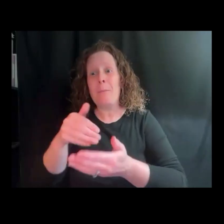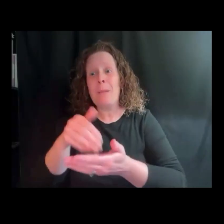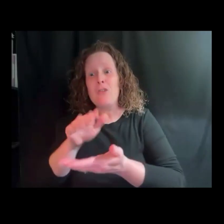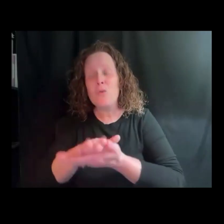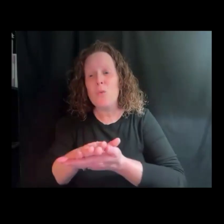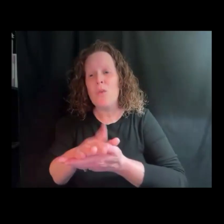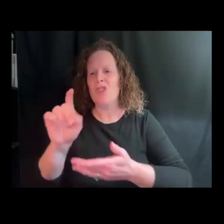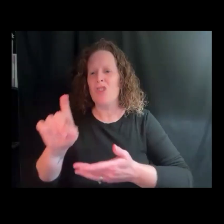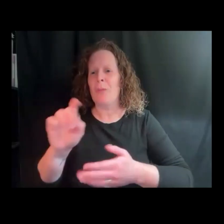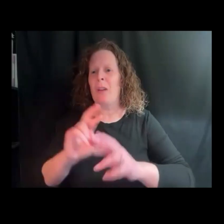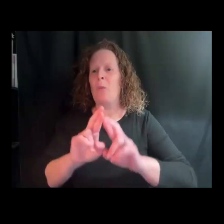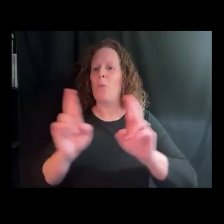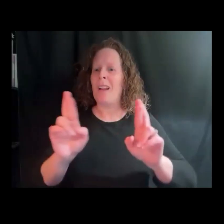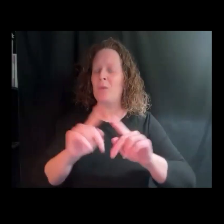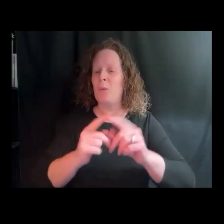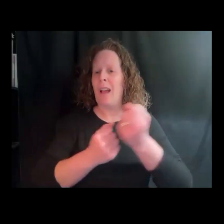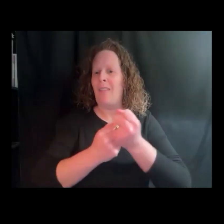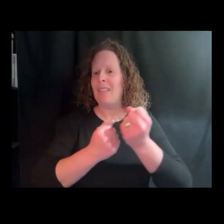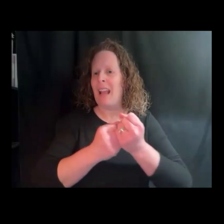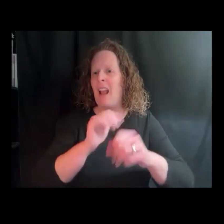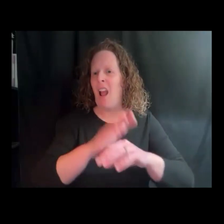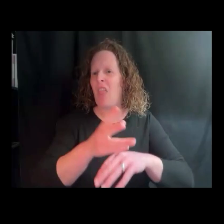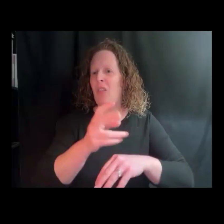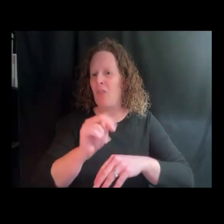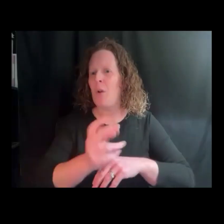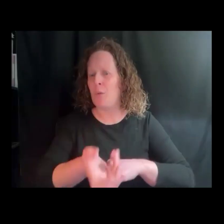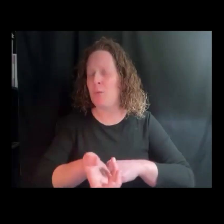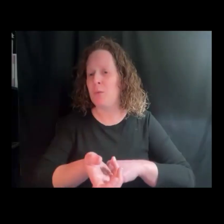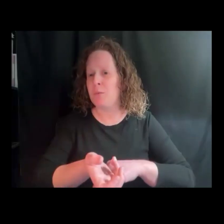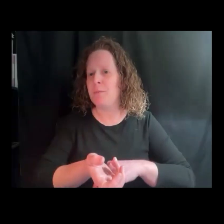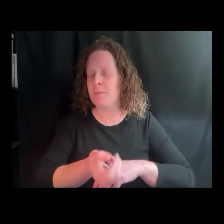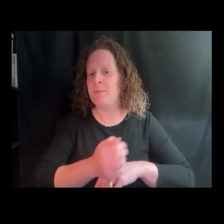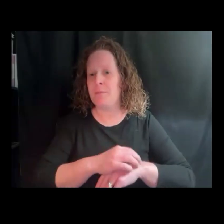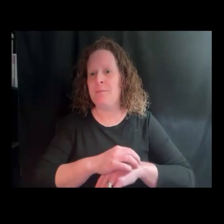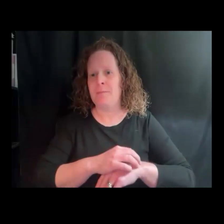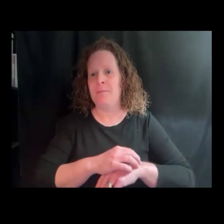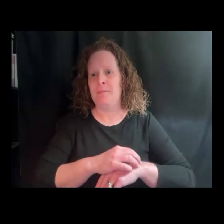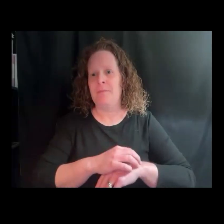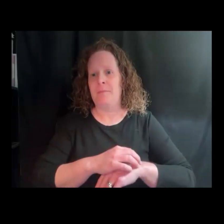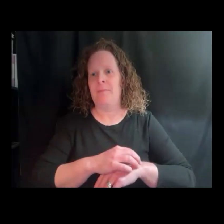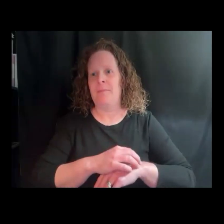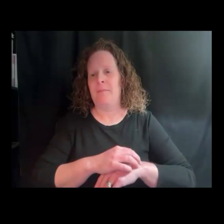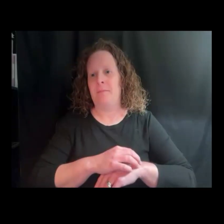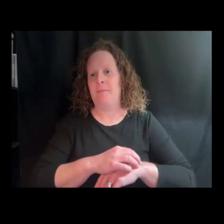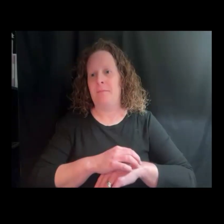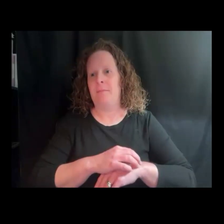ask the instructor. Use the interpreter to ask for your needs so that these kids learn when